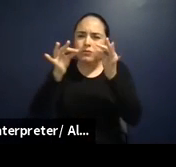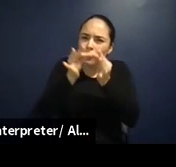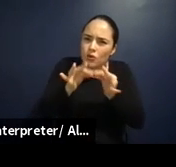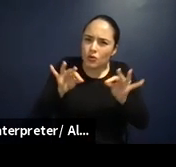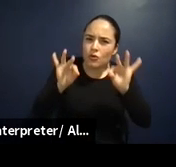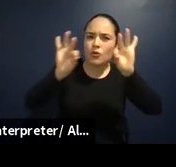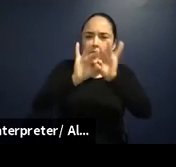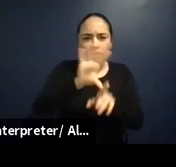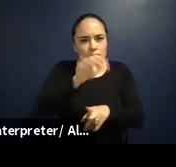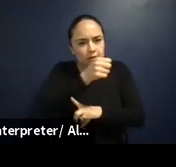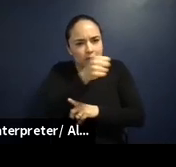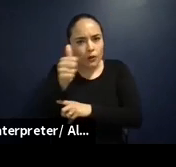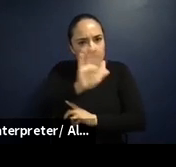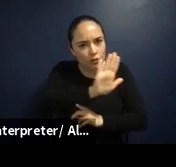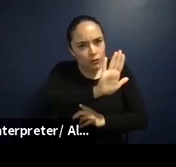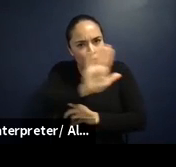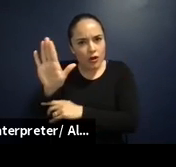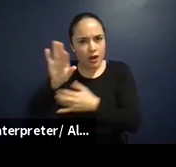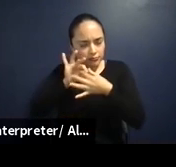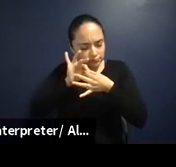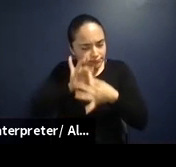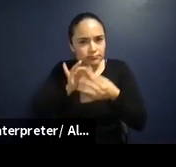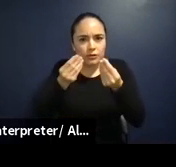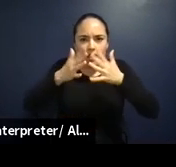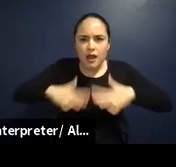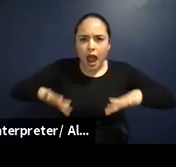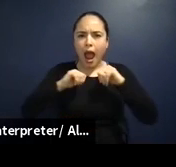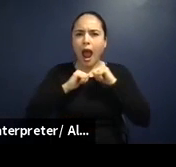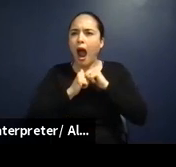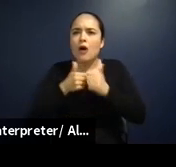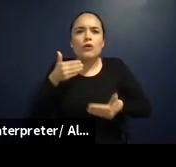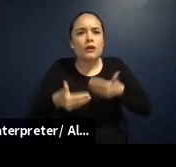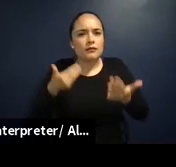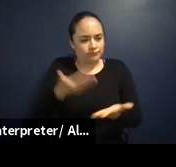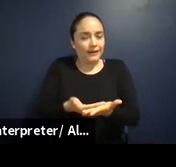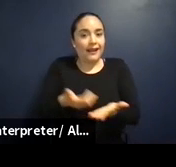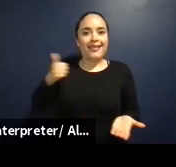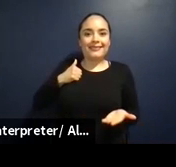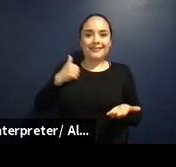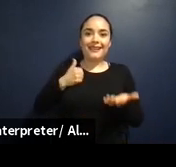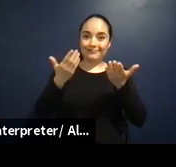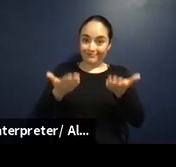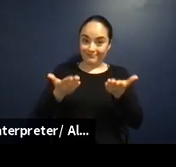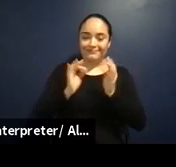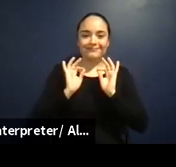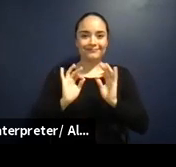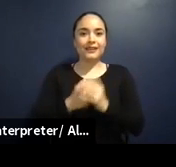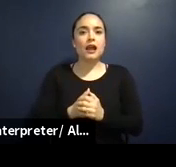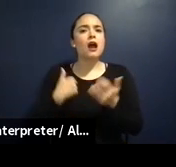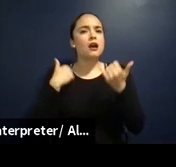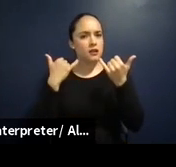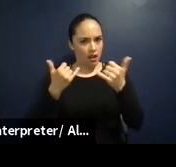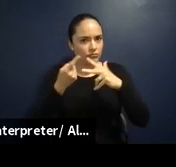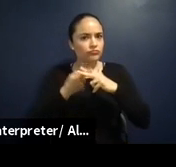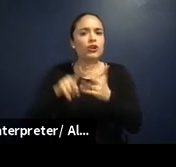so I invite everyone to do that as we move on into our rocks and minerals. So I think